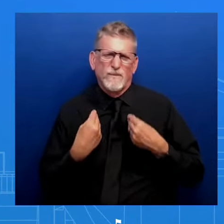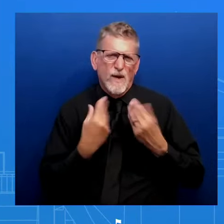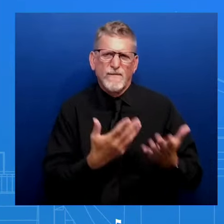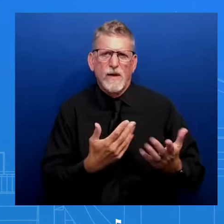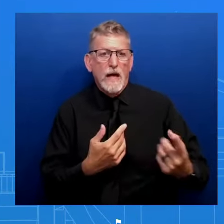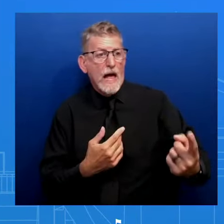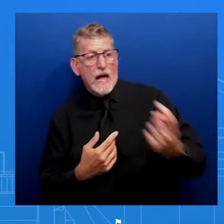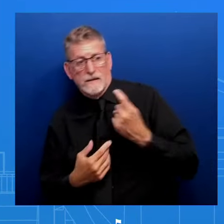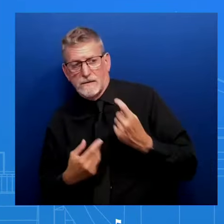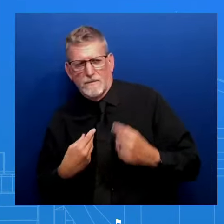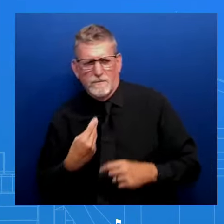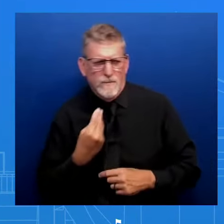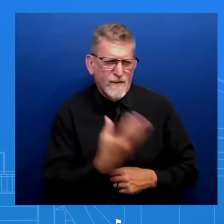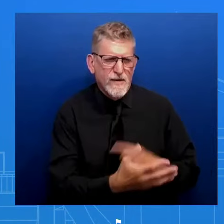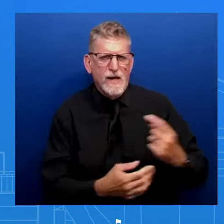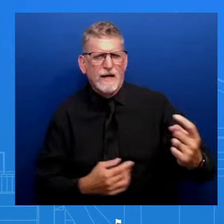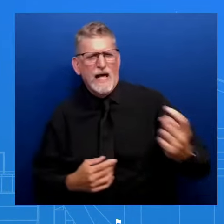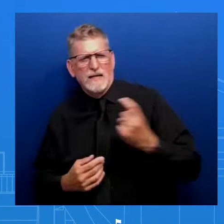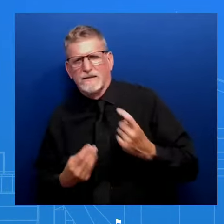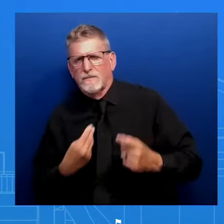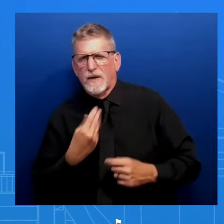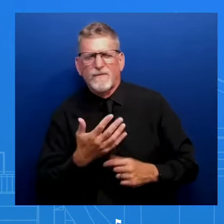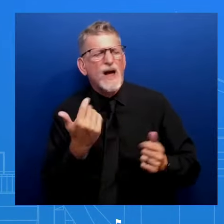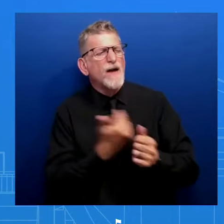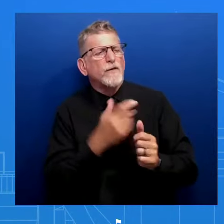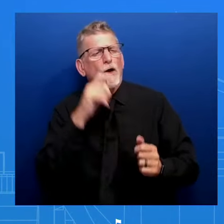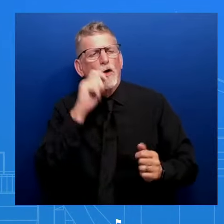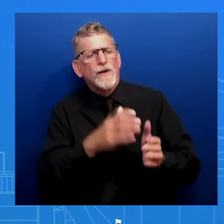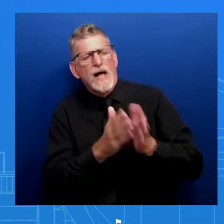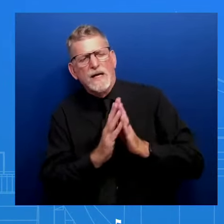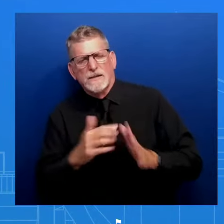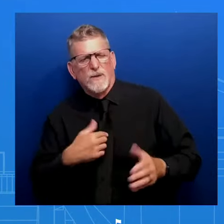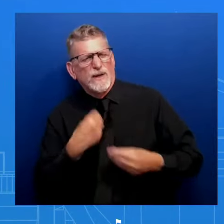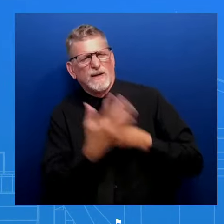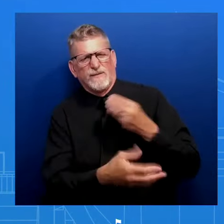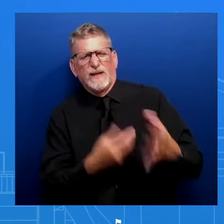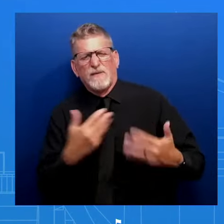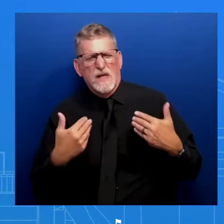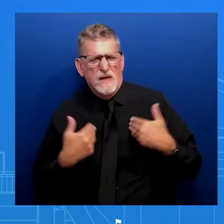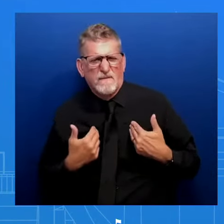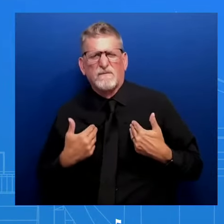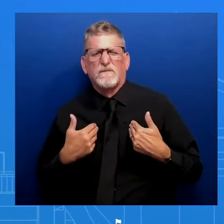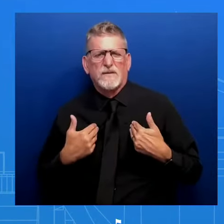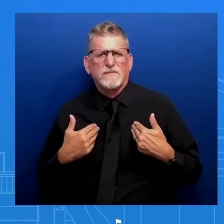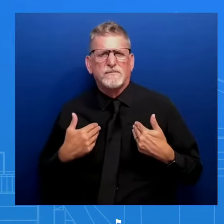in the months leading up to the counteroffensive and continuing right through it. Again, Karine just walked you guys